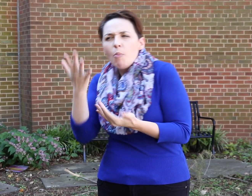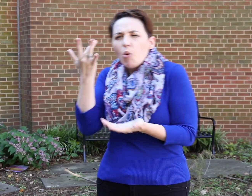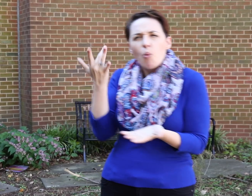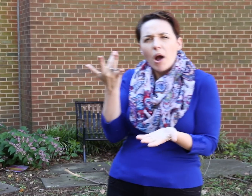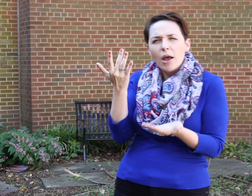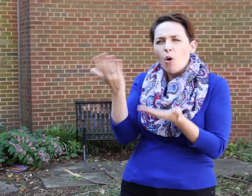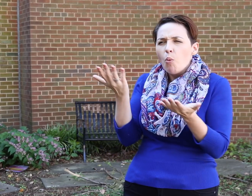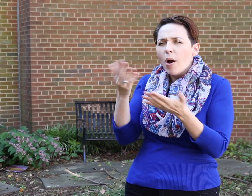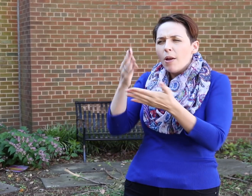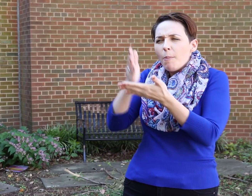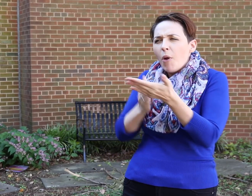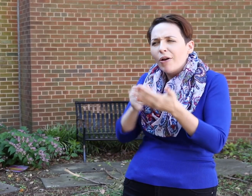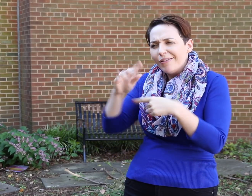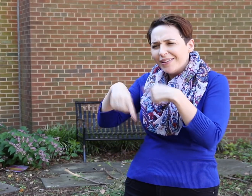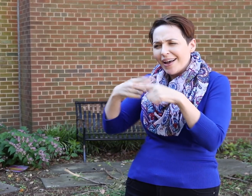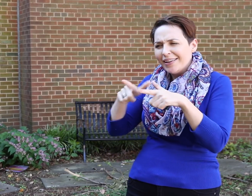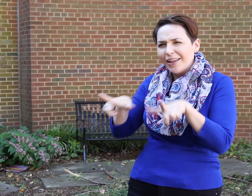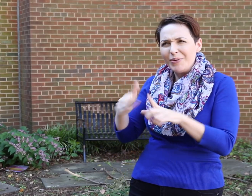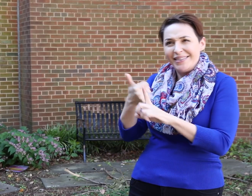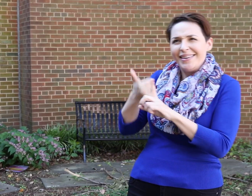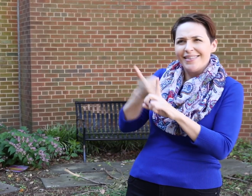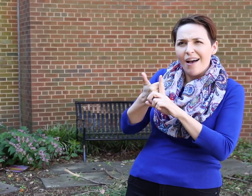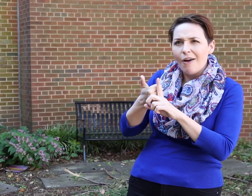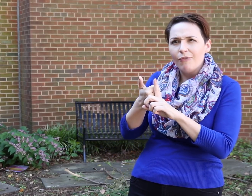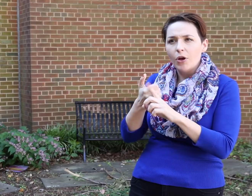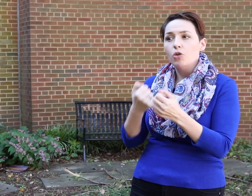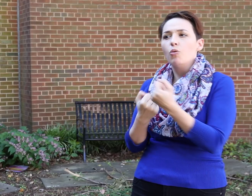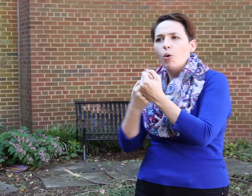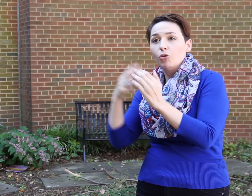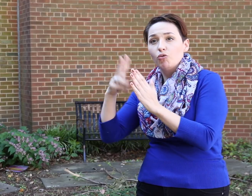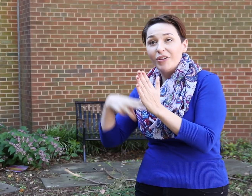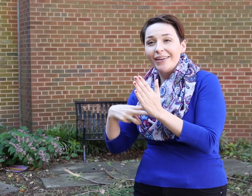But why? What parts of sign language itself supports reading?